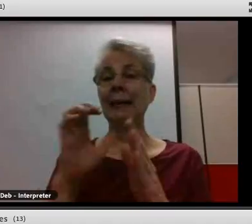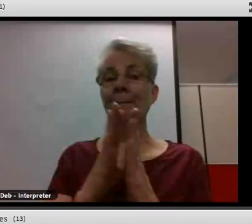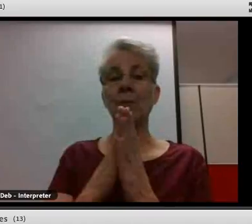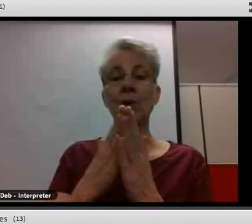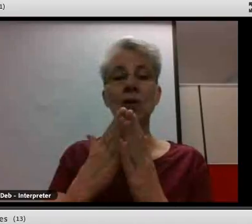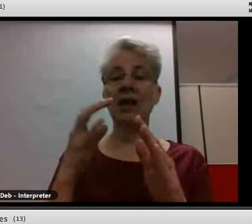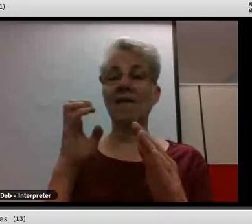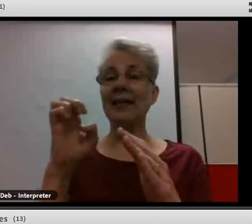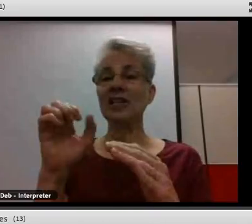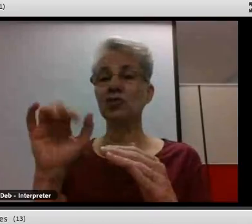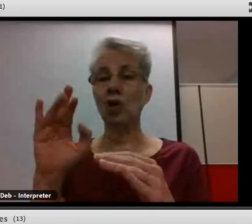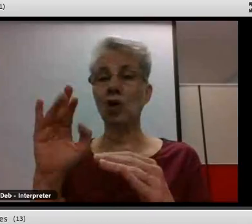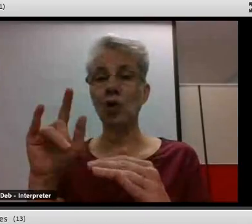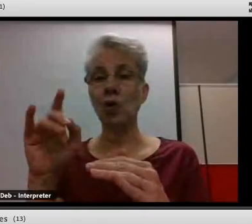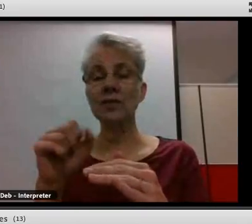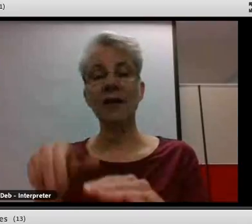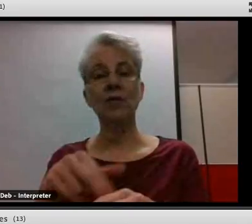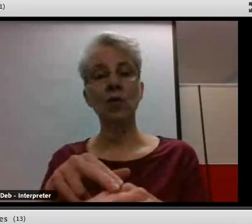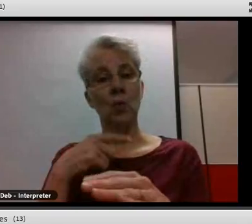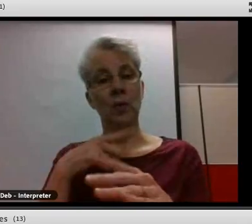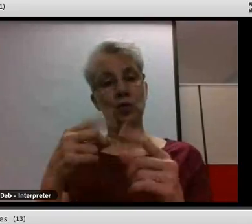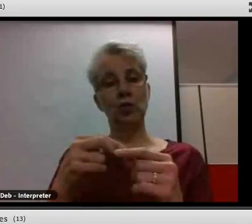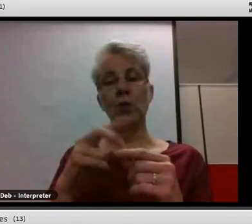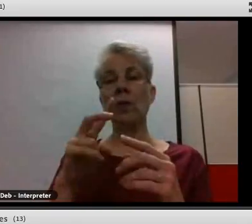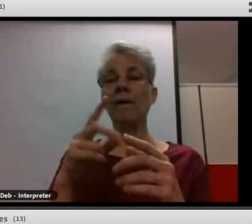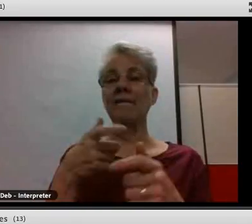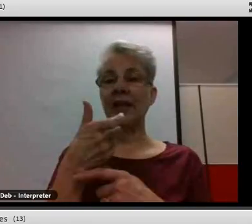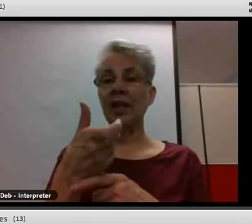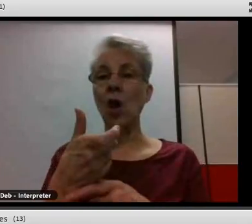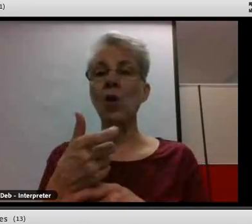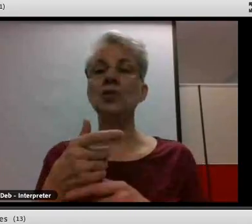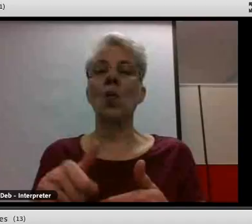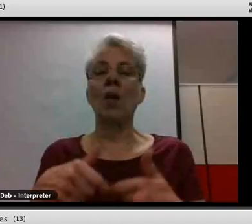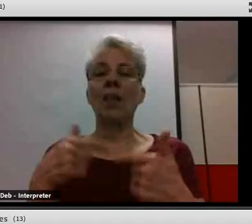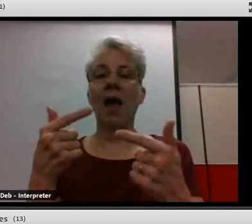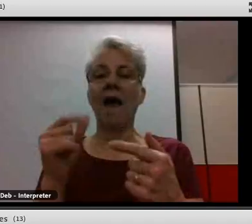And reduce the risk of input areas for sensitive data.